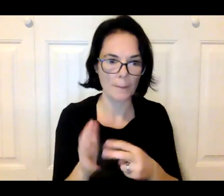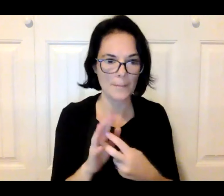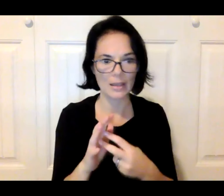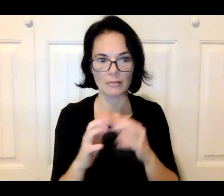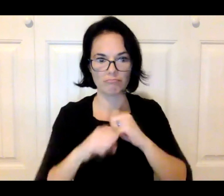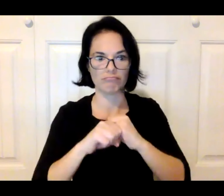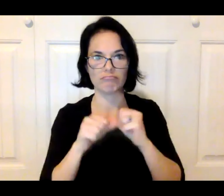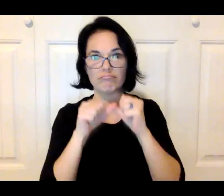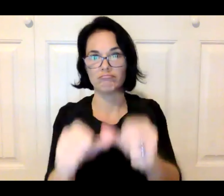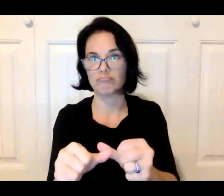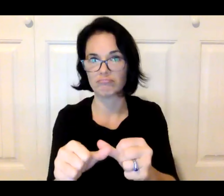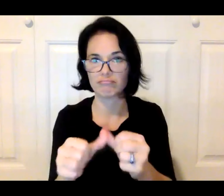Well, let’s look it up.